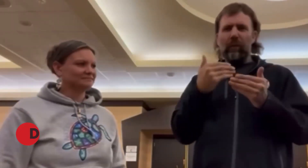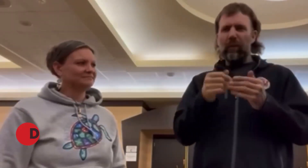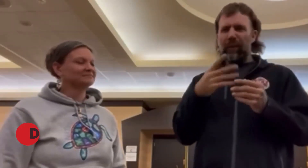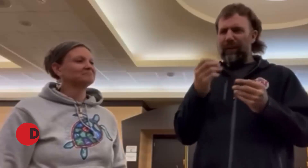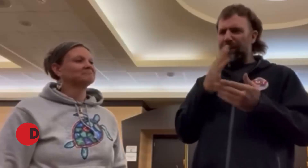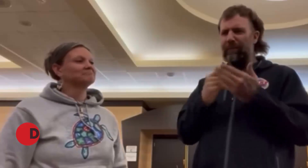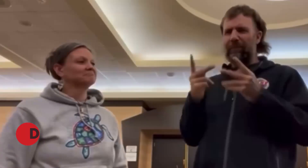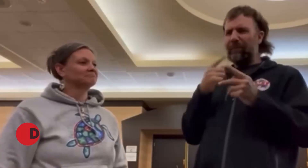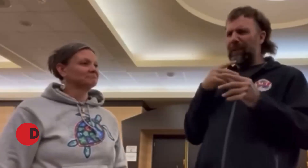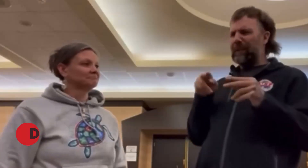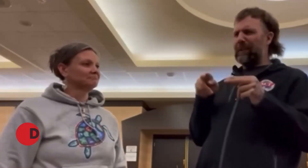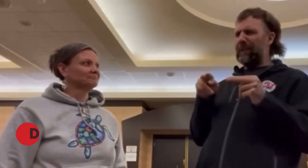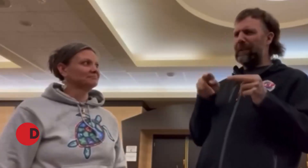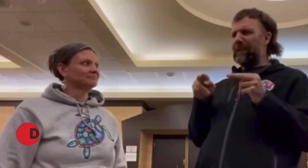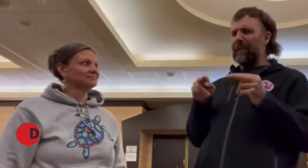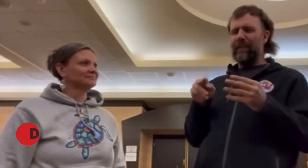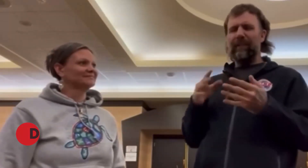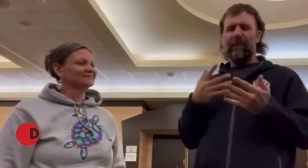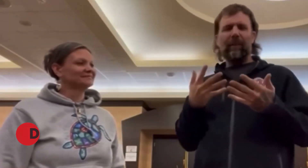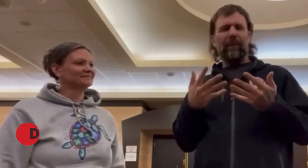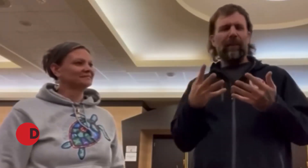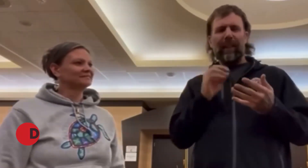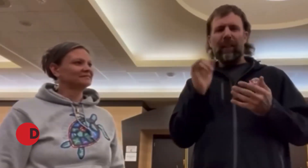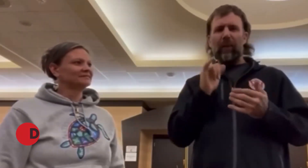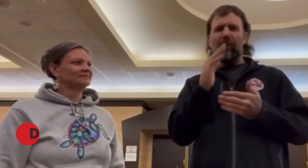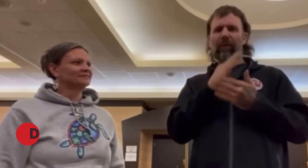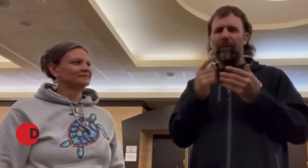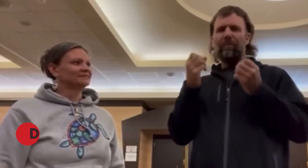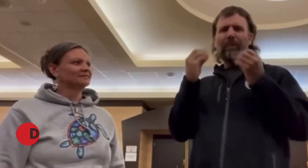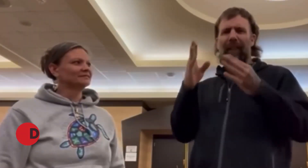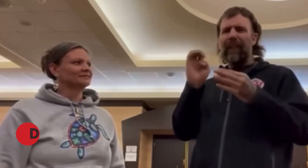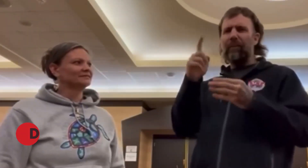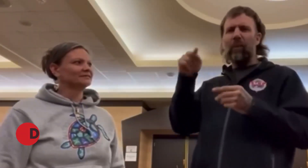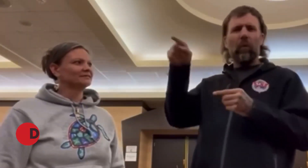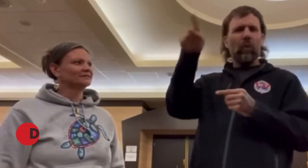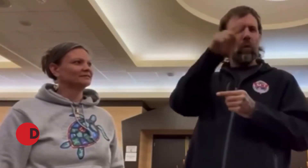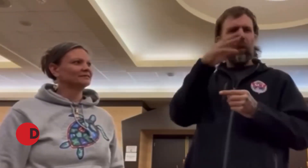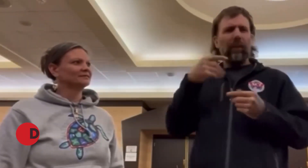some people felt there were conflicts with many other Expos